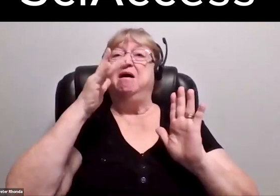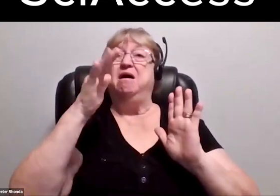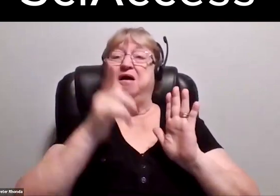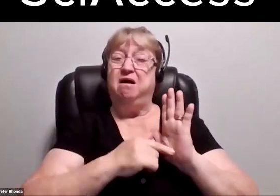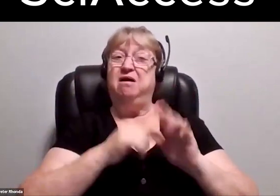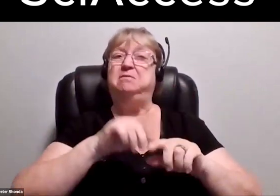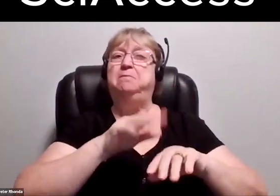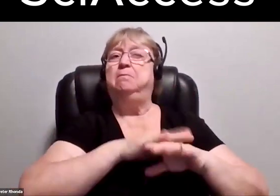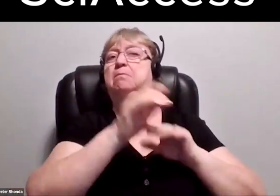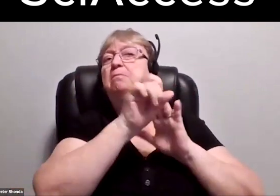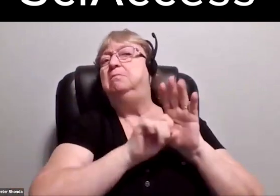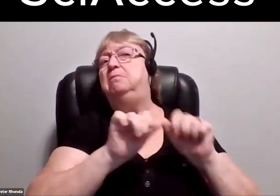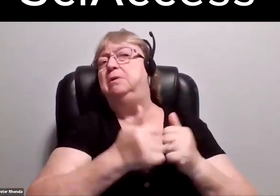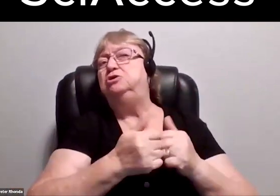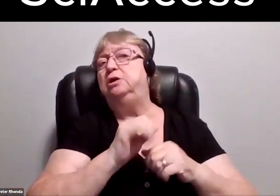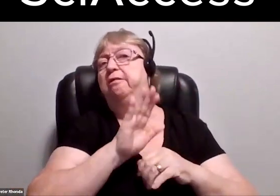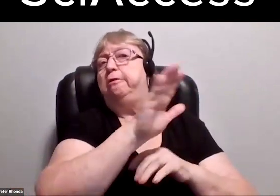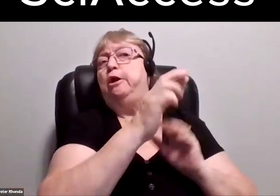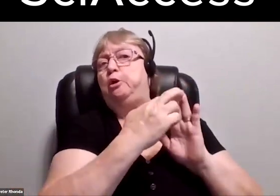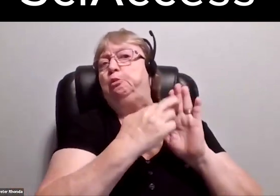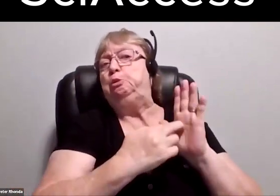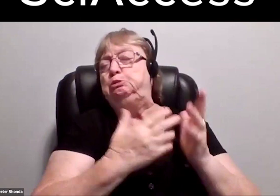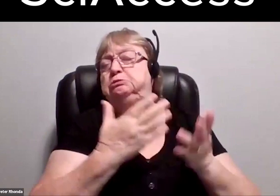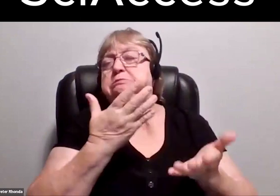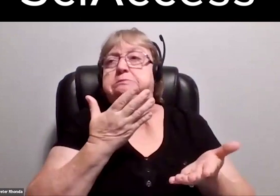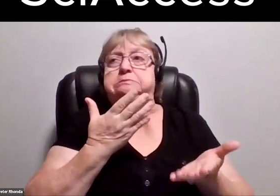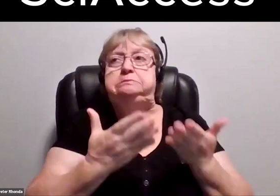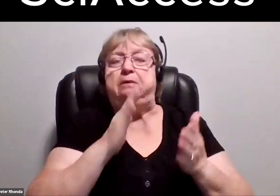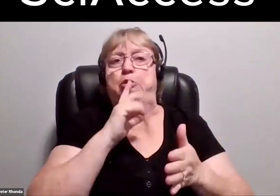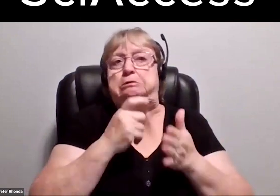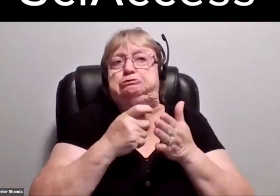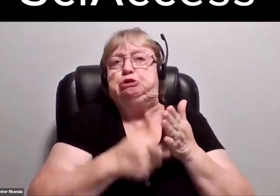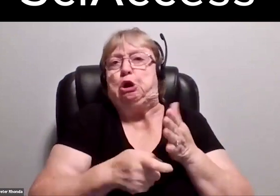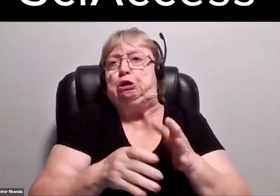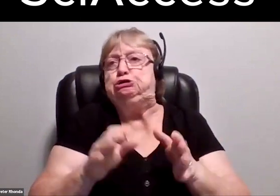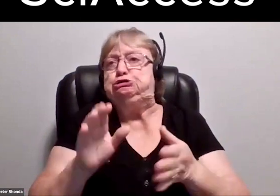if they have their own rules or regulations, they may charge a nominal fee of maybe $20